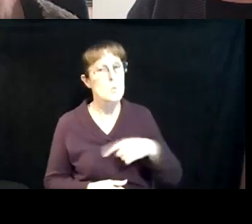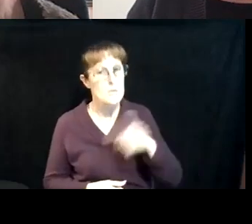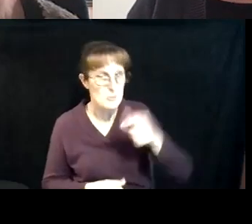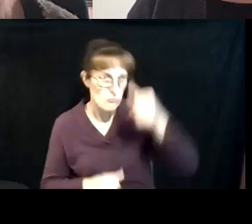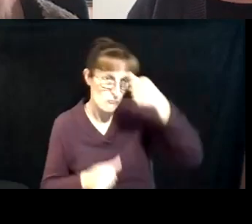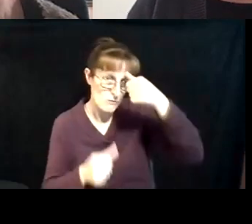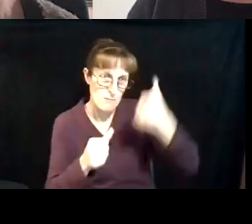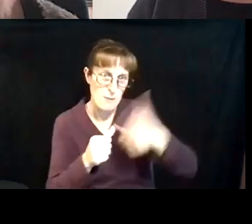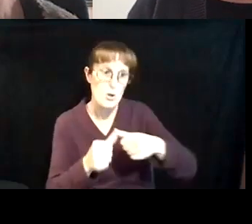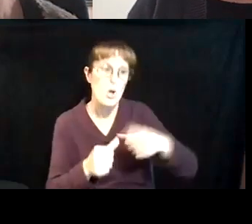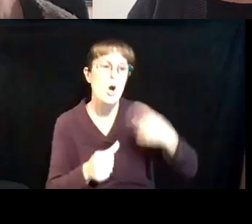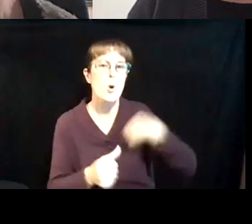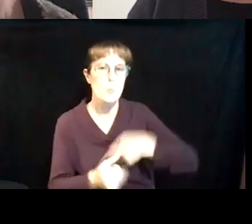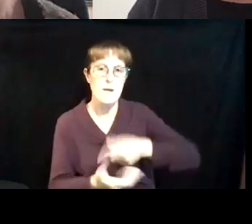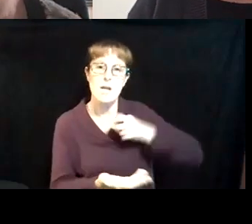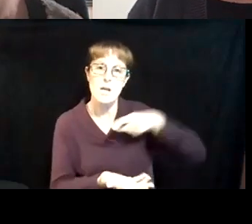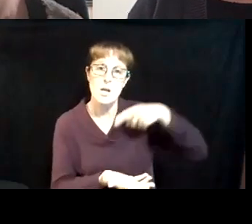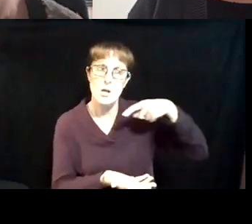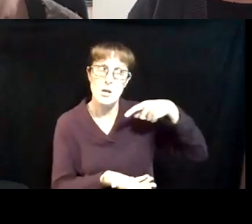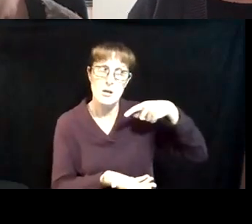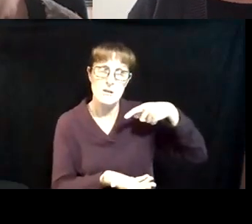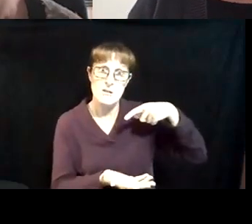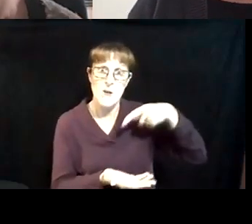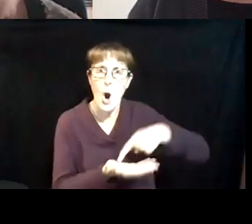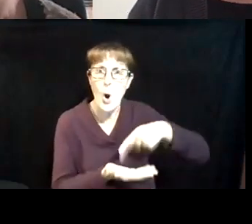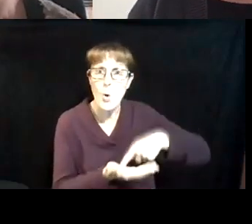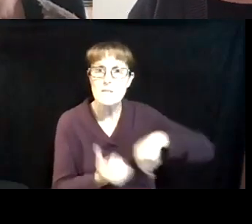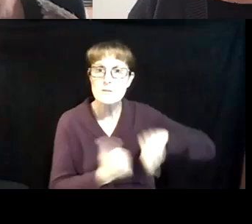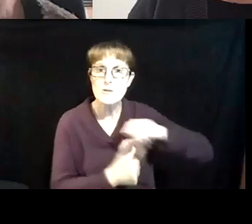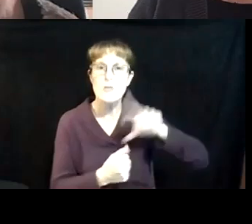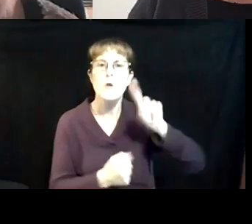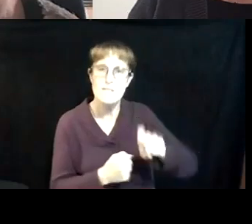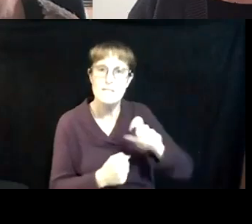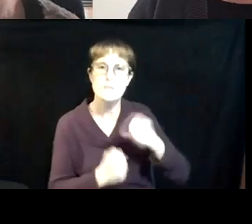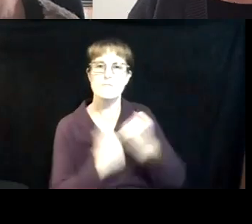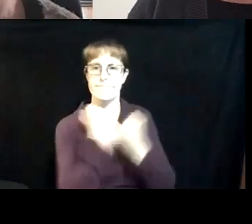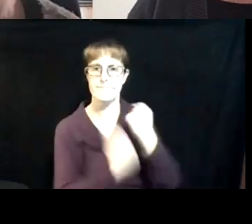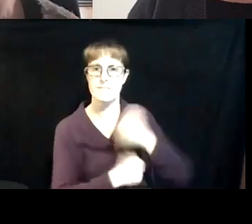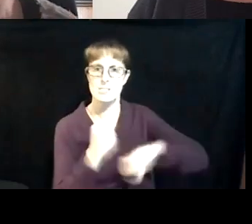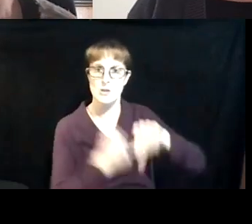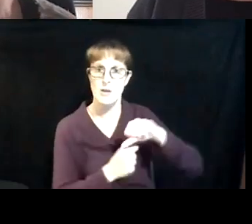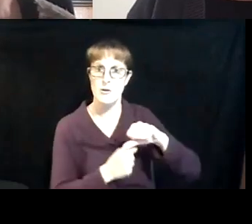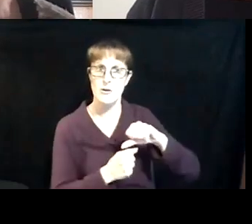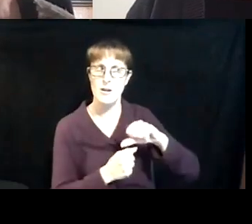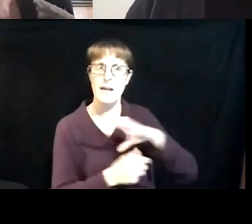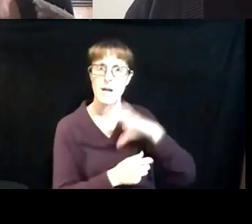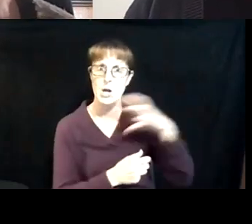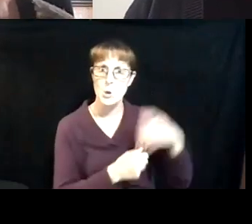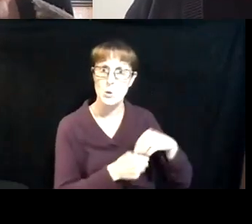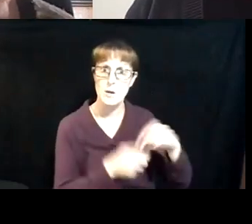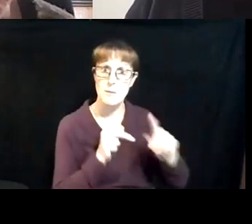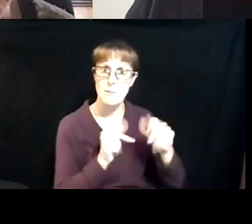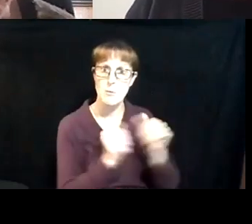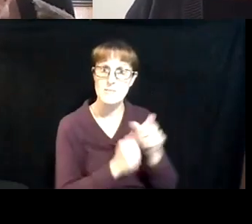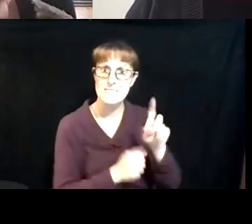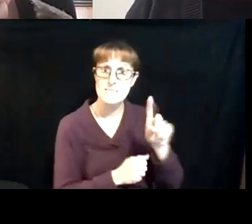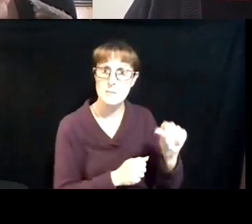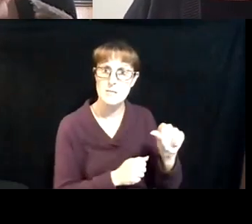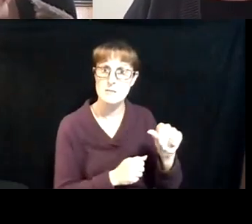community members and each other includes people with disabilities. If we have an ethical model that does not include everyone, then it's useless.